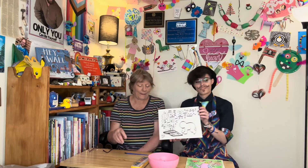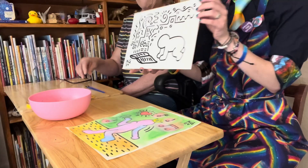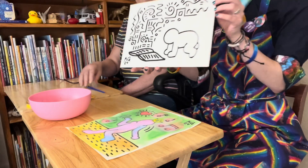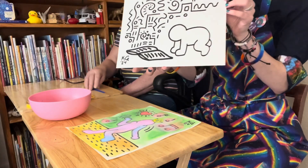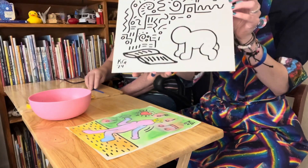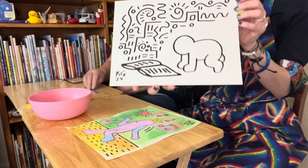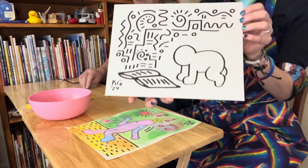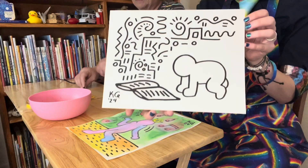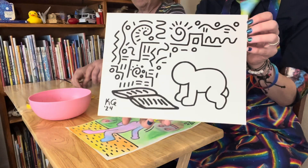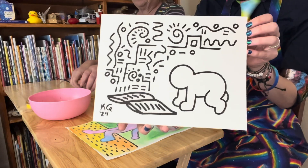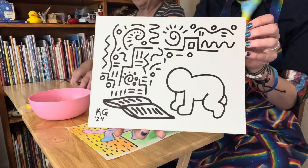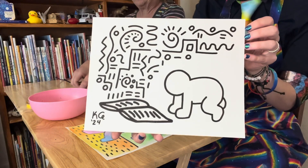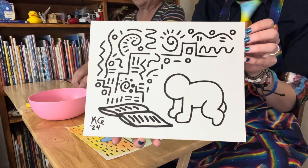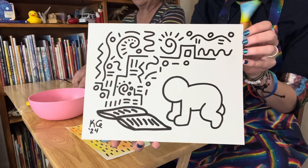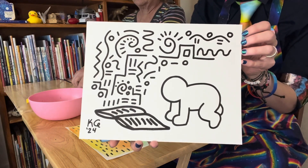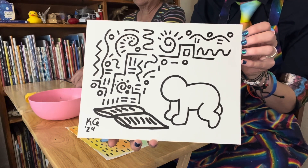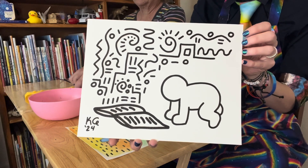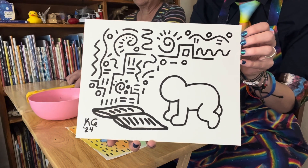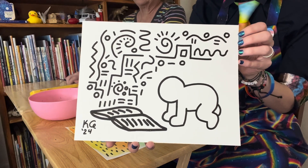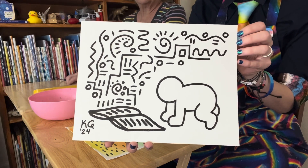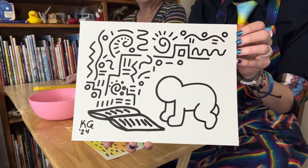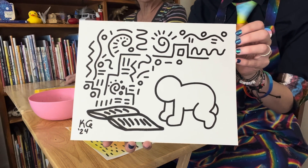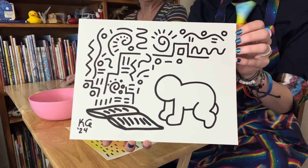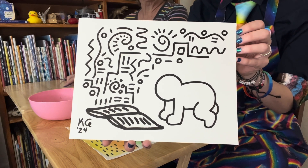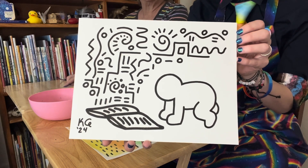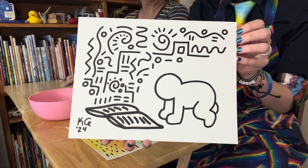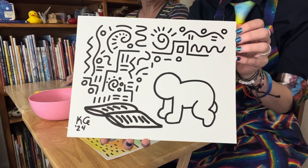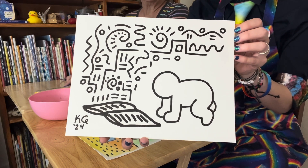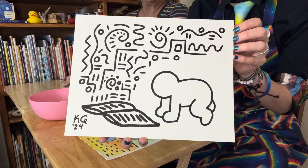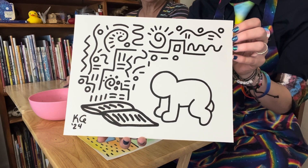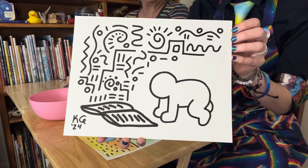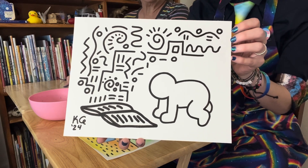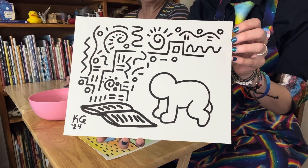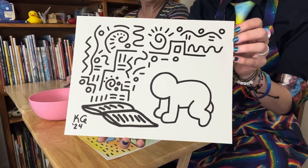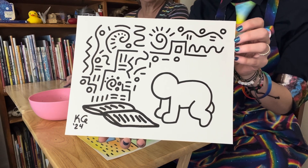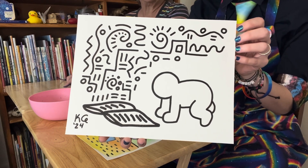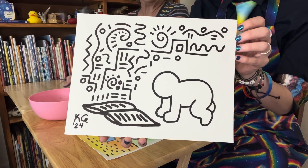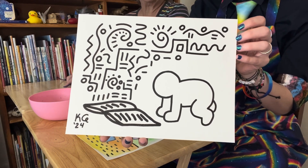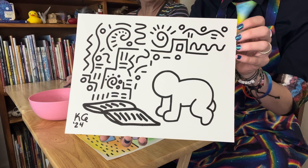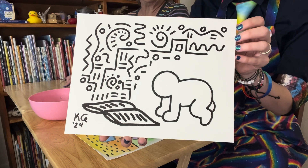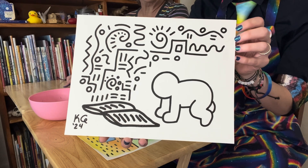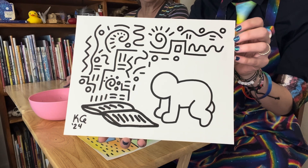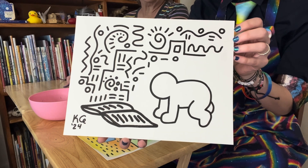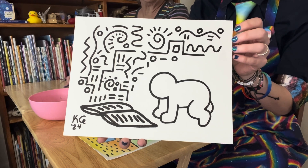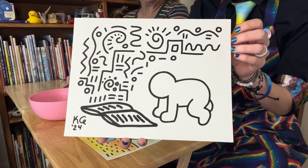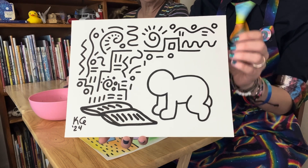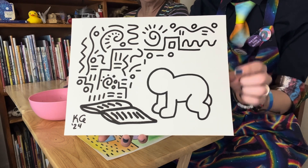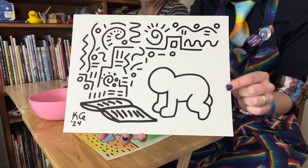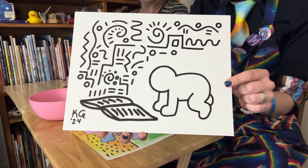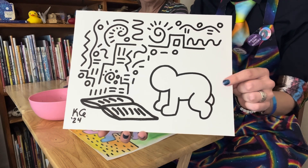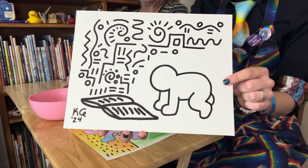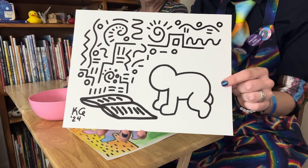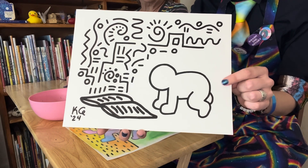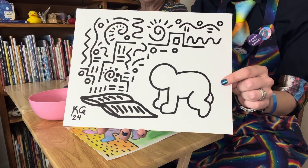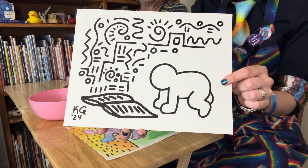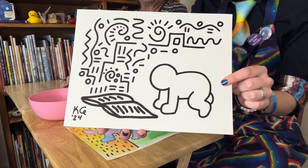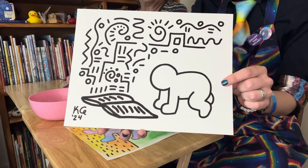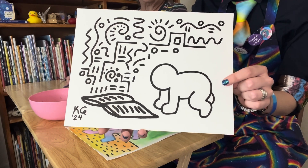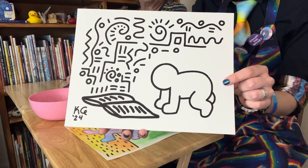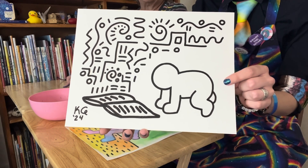this camera as well. You can see all kinds of fun squiggles and designs, and this particular, like,